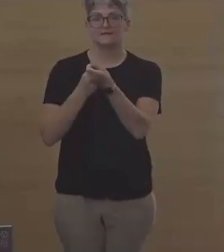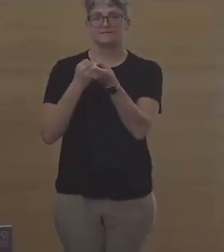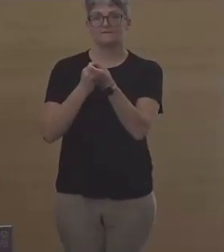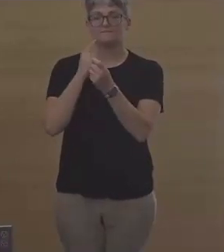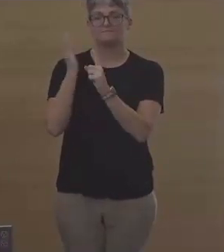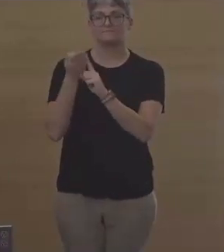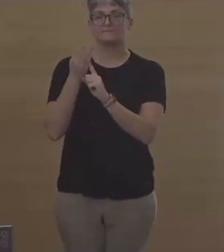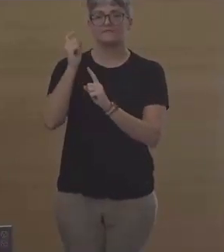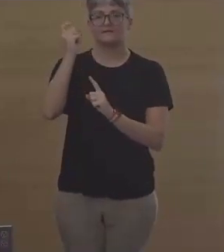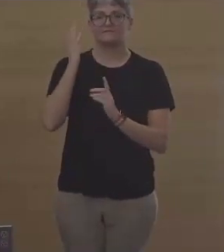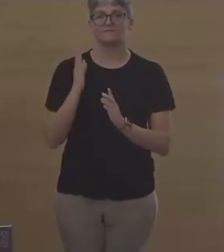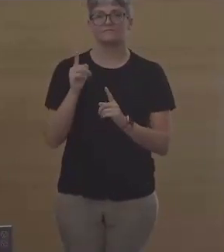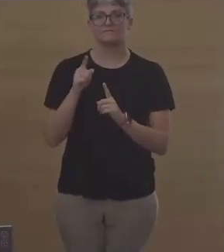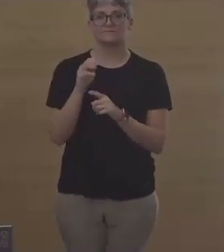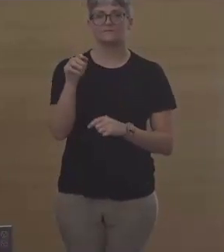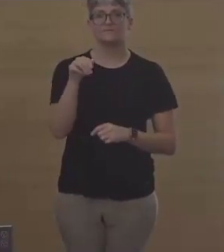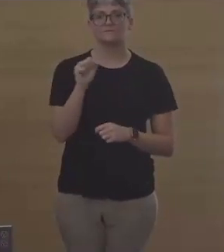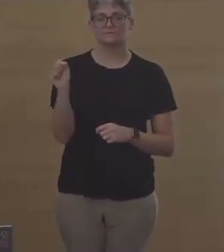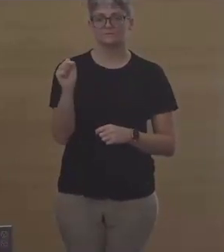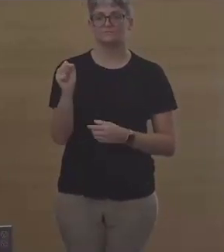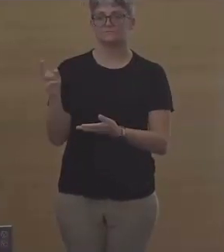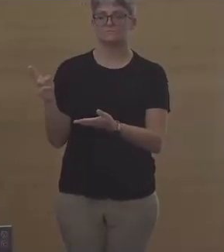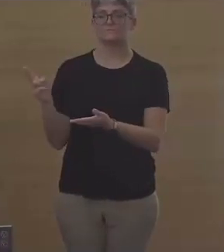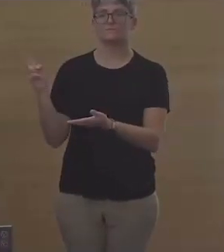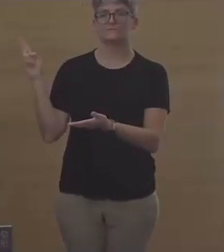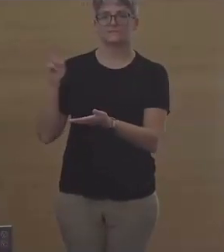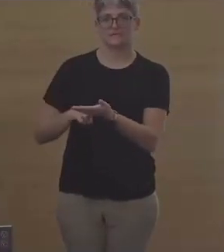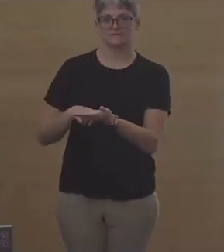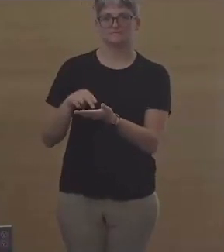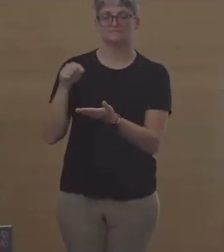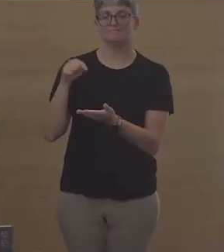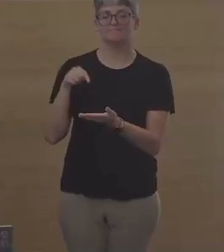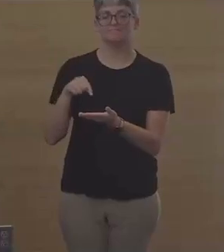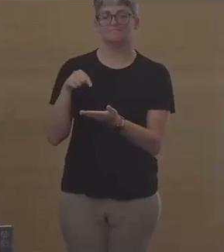Massachusetts to sign a